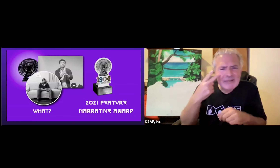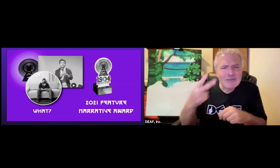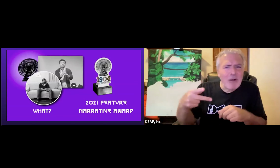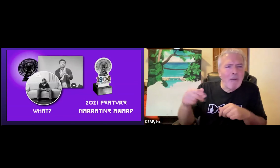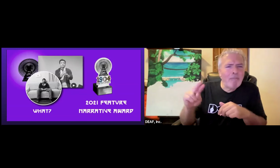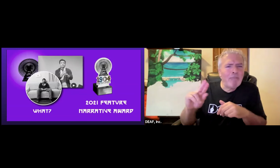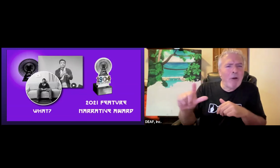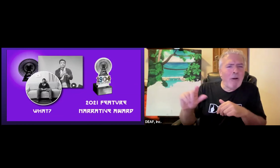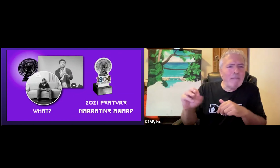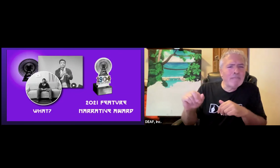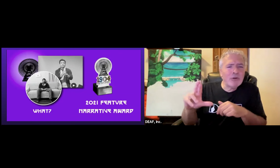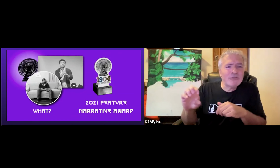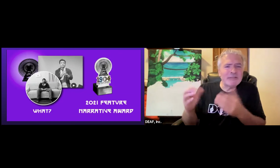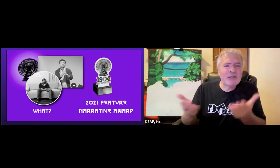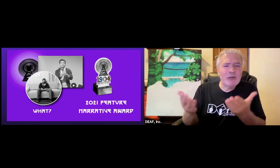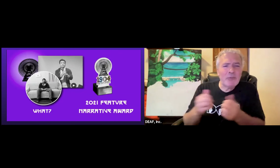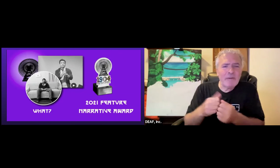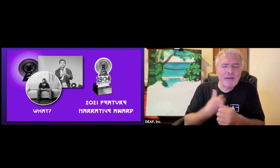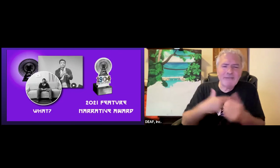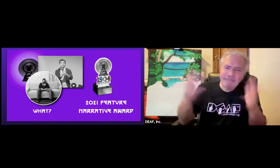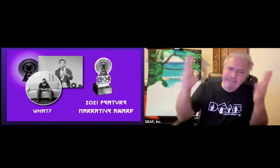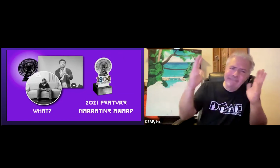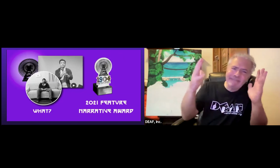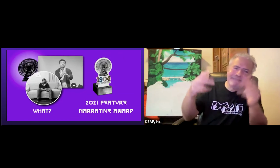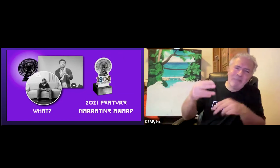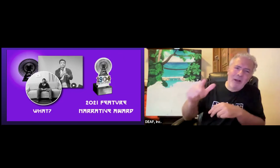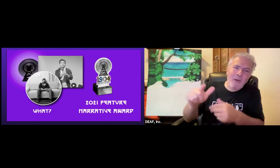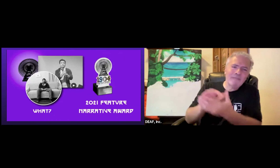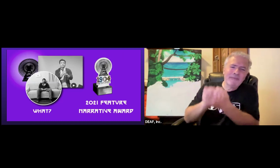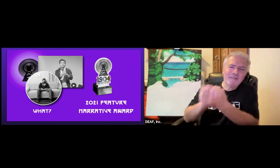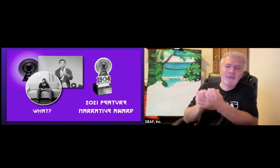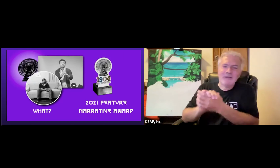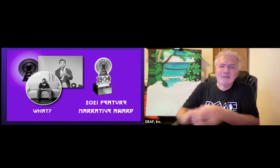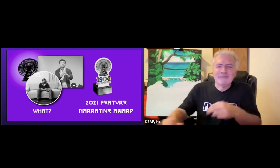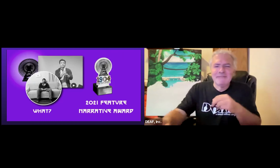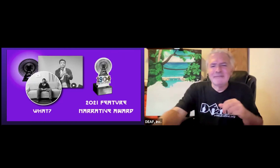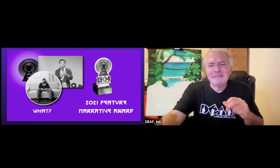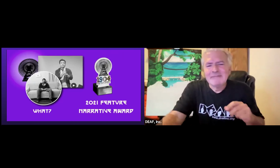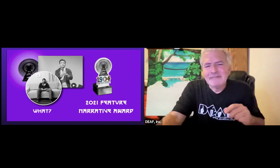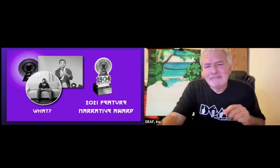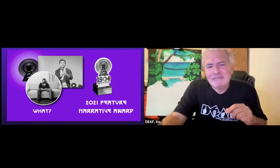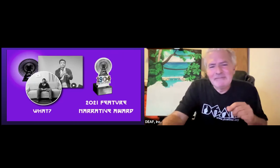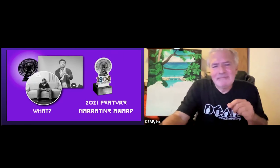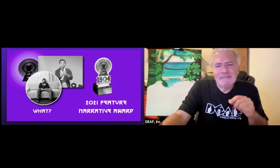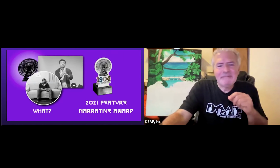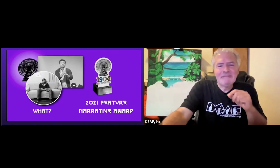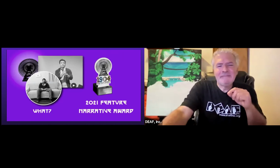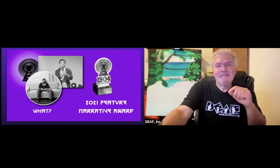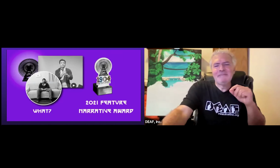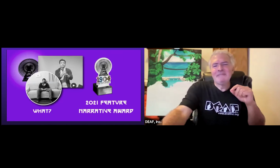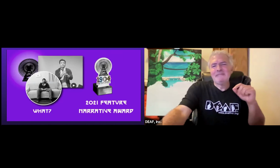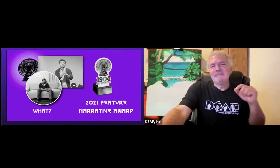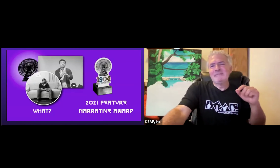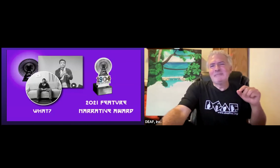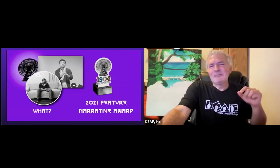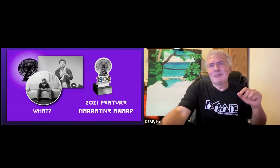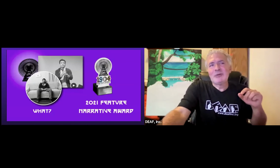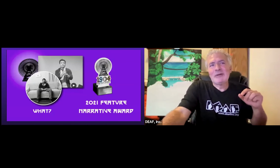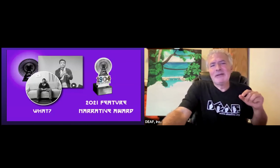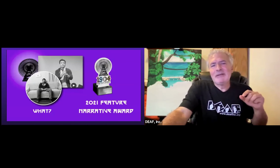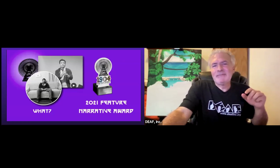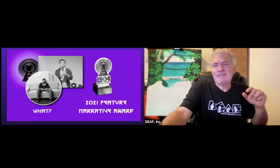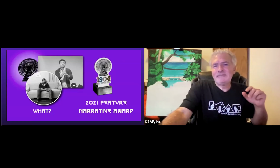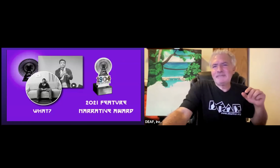I think I saw Paul that's here with us tonight. So I want to thank you, and congratulate you, Paul Maucere.